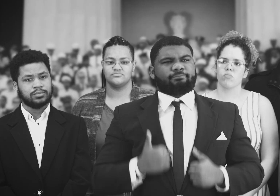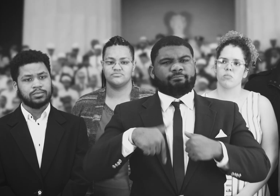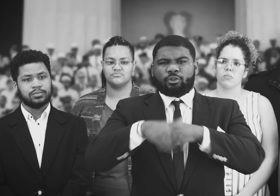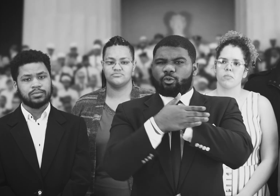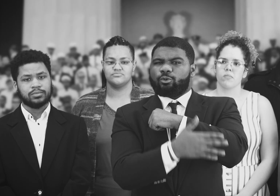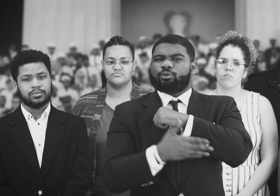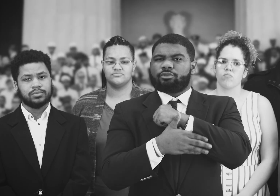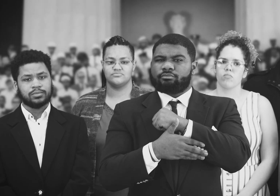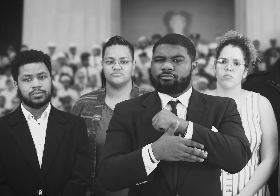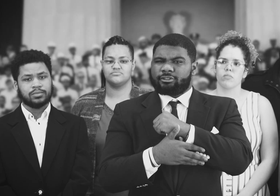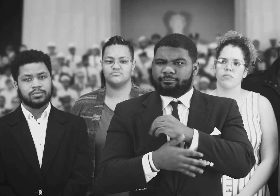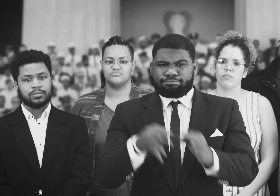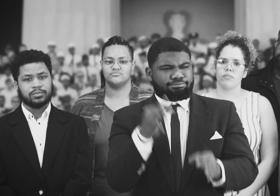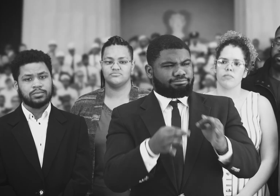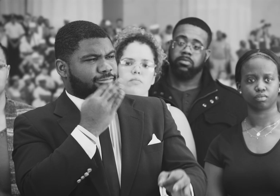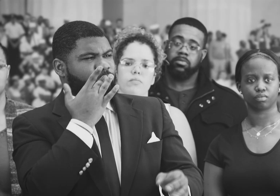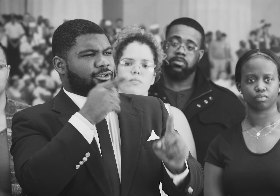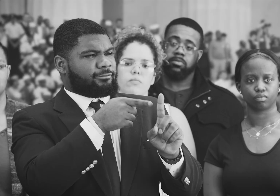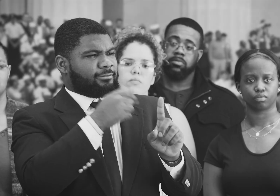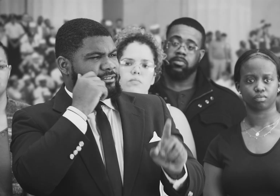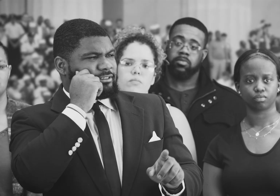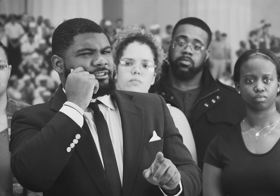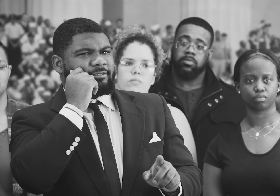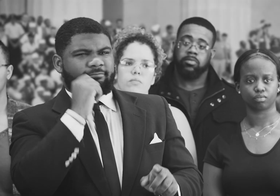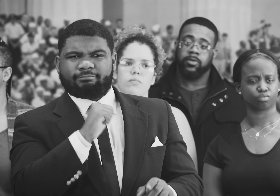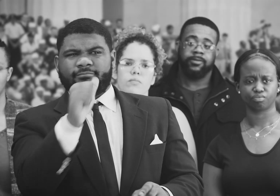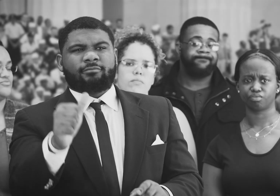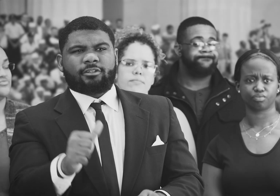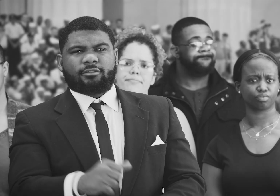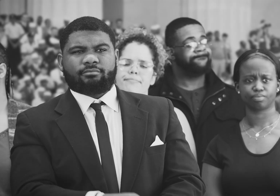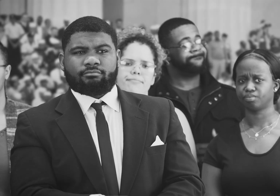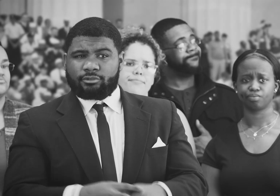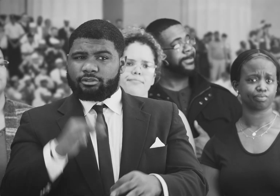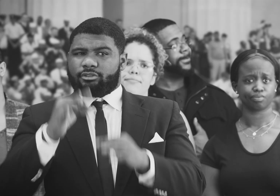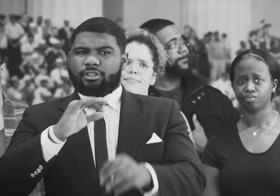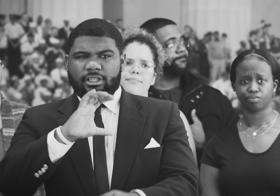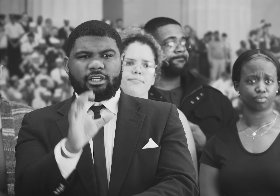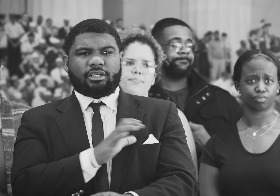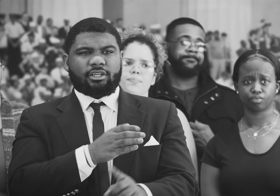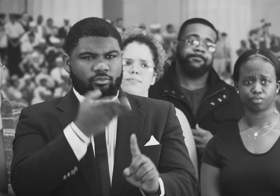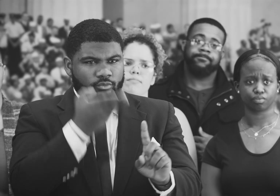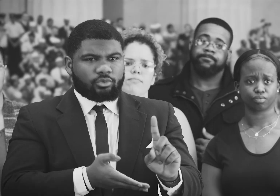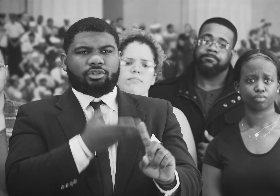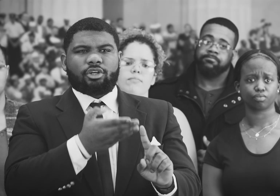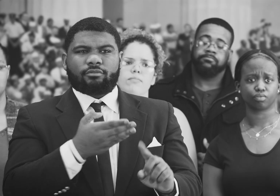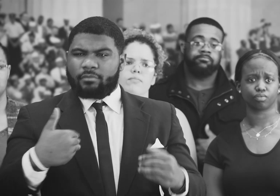live in a nation where they will not be judged by the color of their skin but by the content of their character.